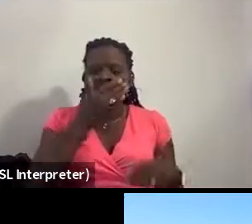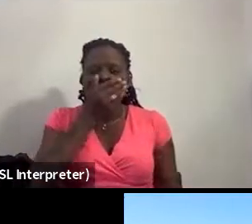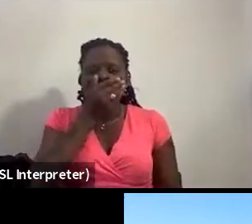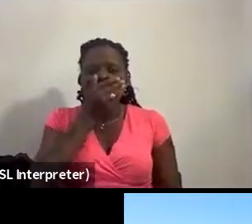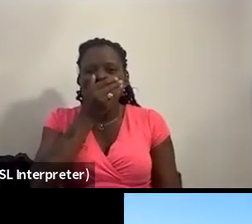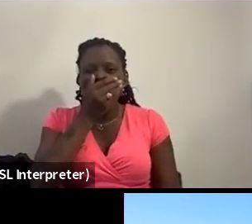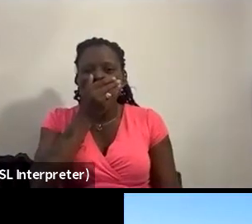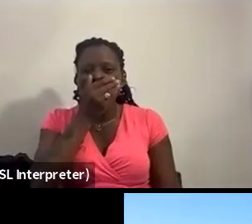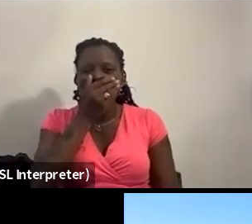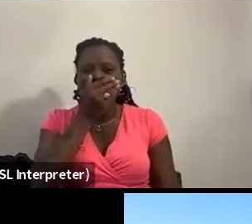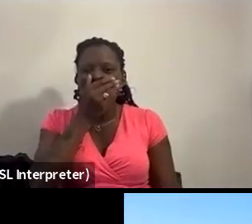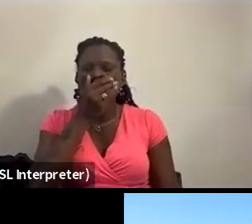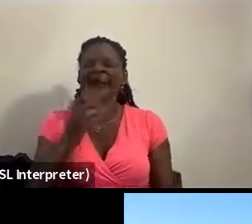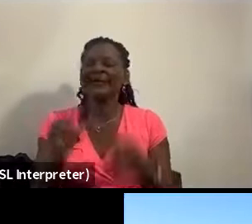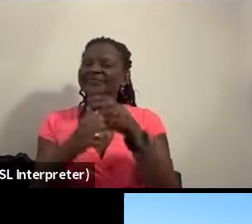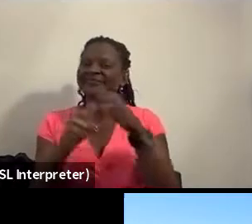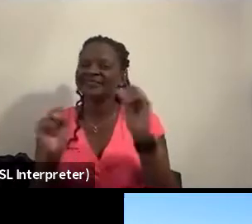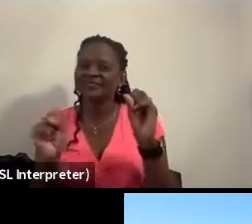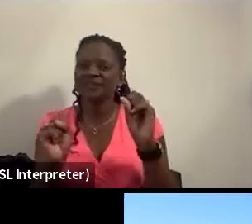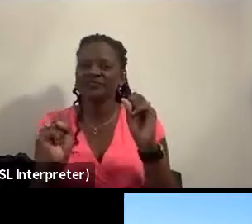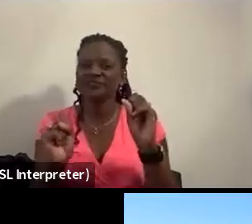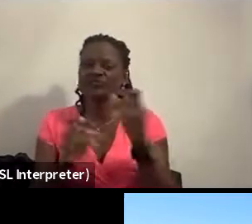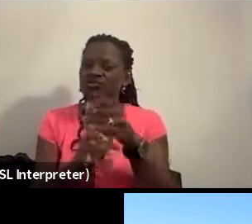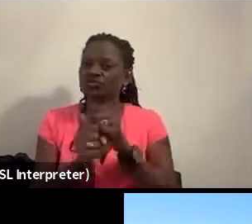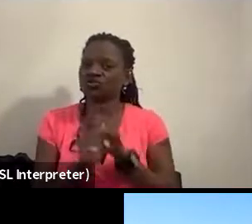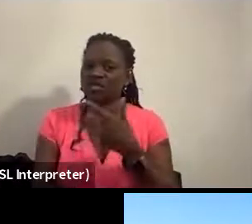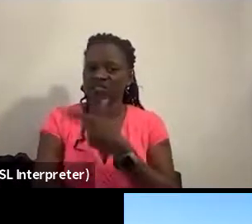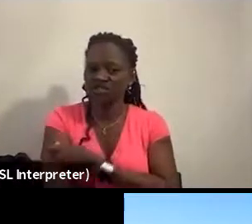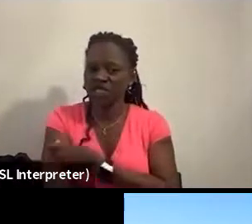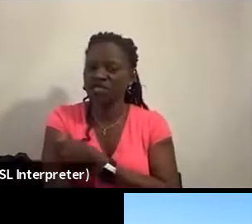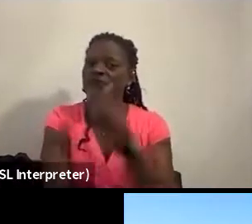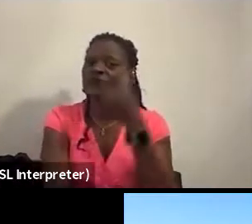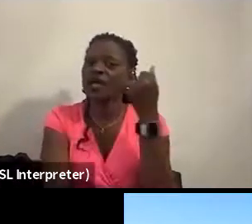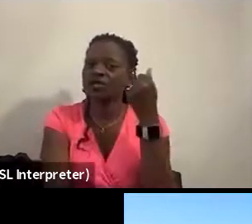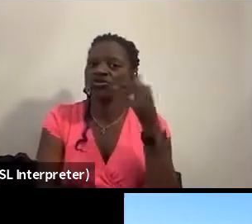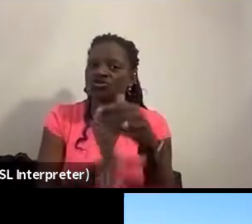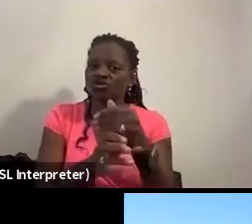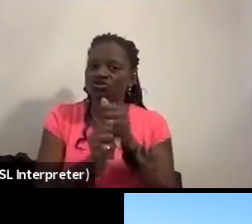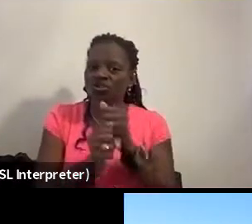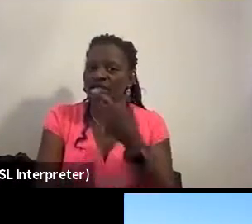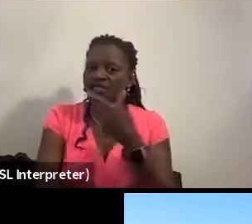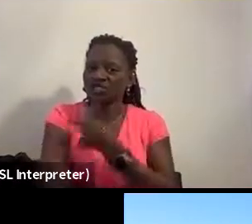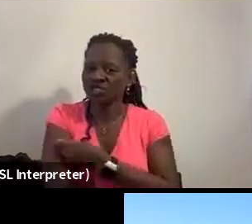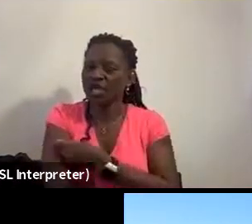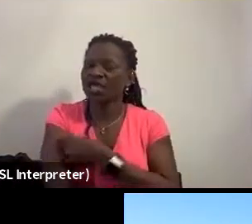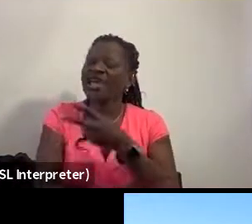And I know that it's really hard the day after a vaccine has been put on pause